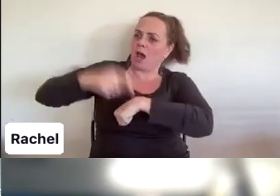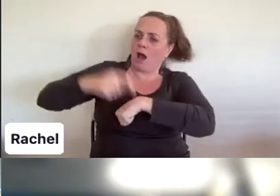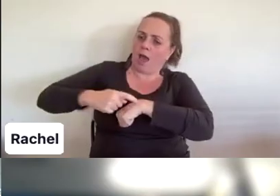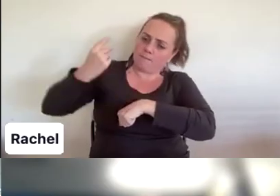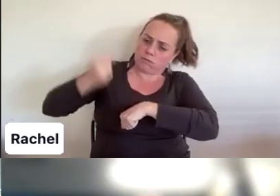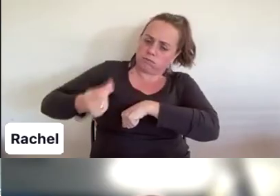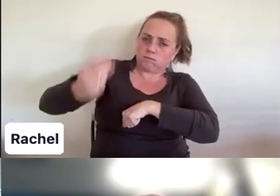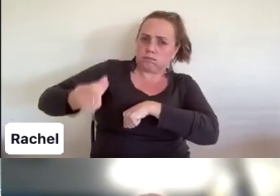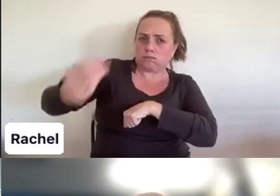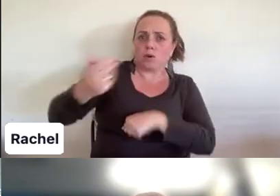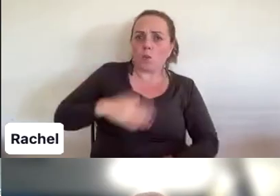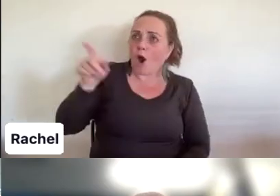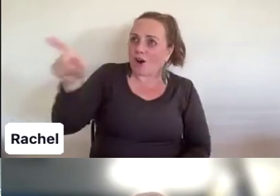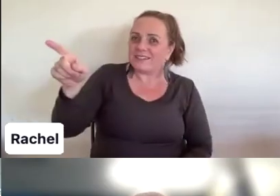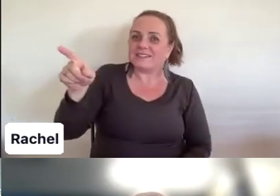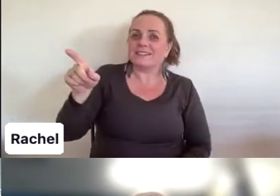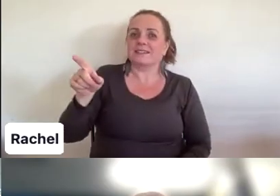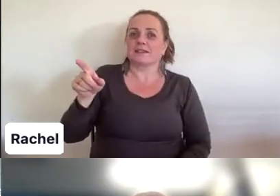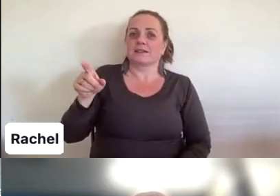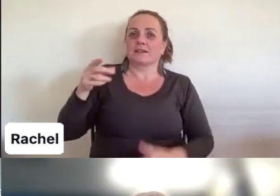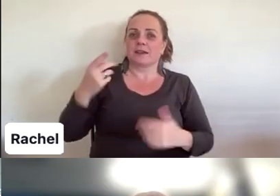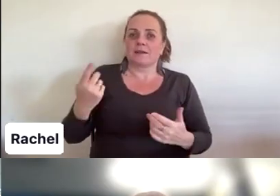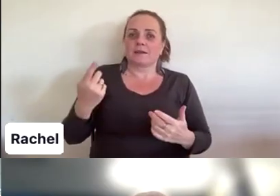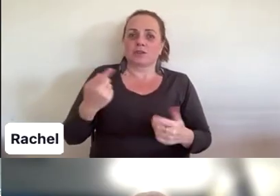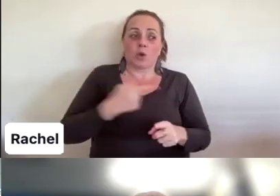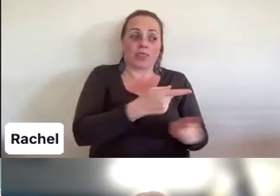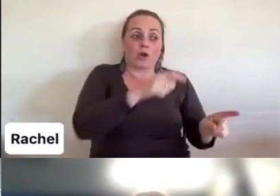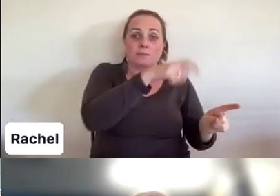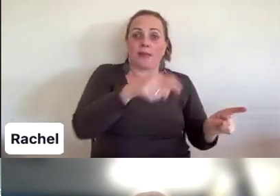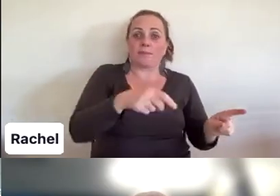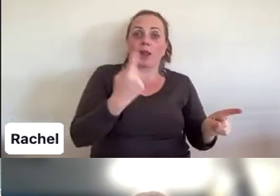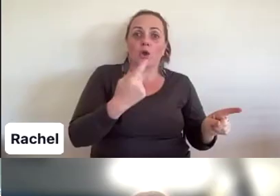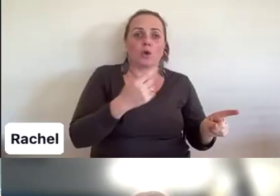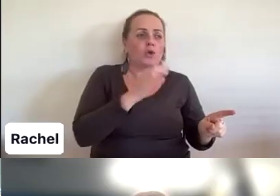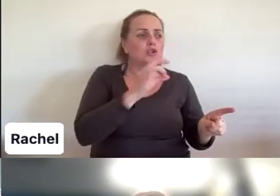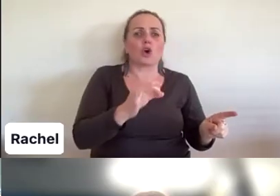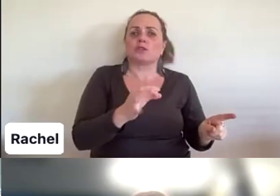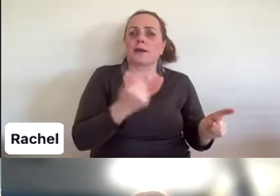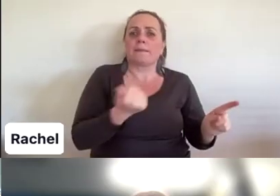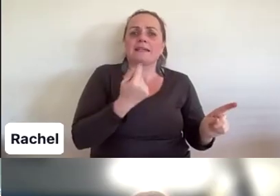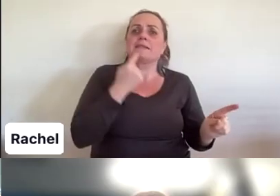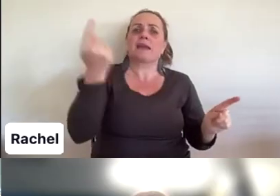or at least of those whose voices are not typically heard. Often sites of community